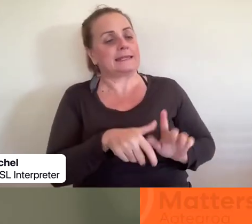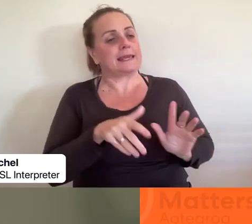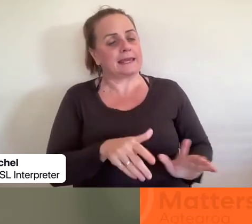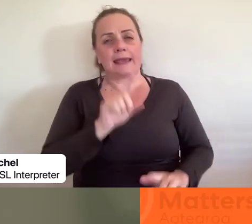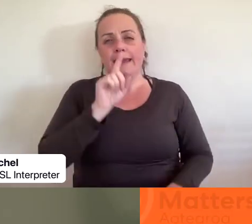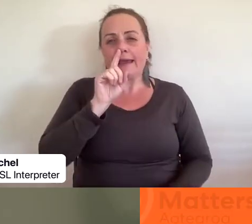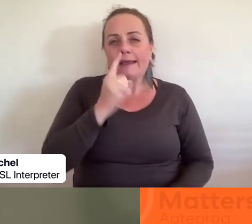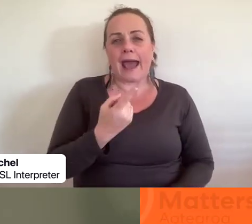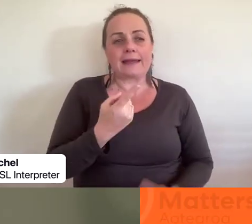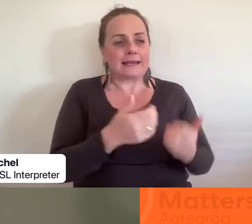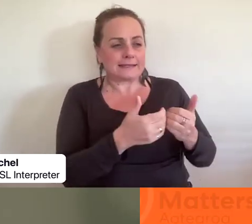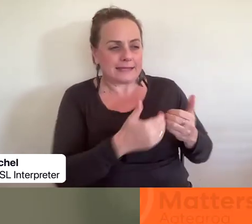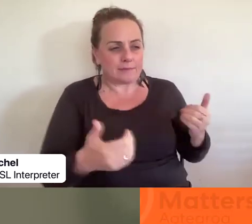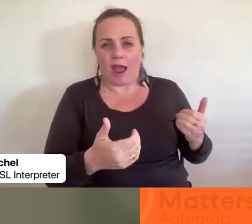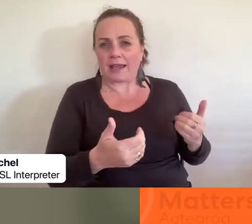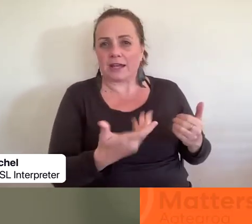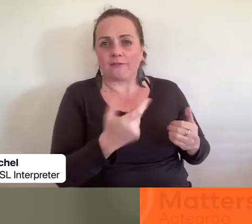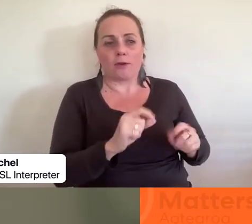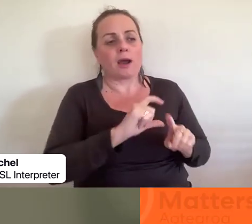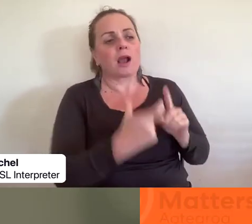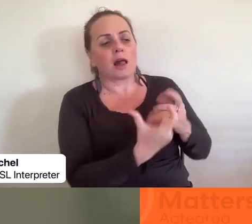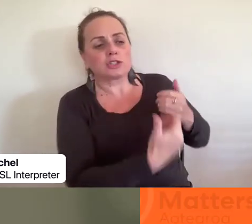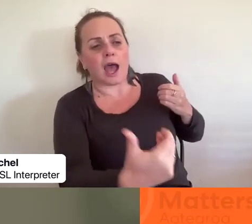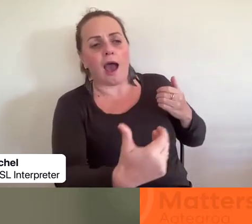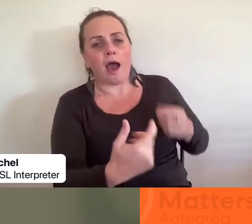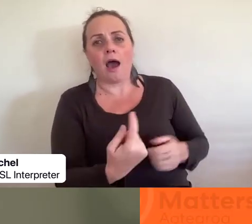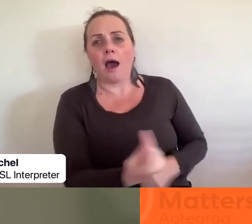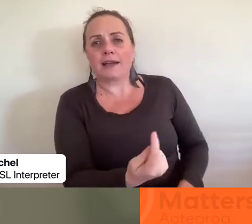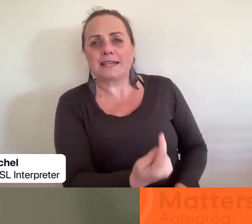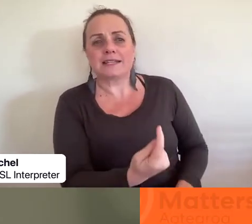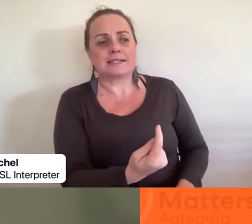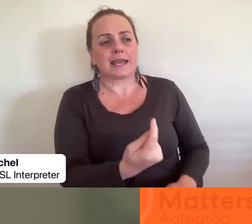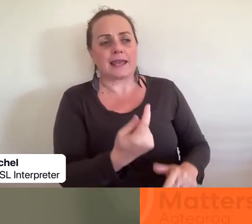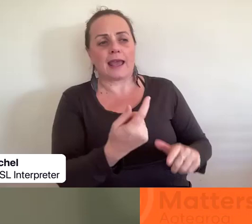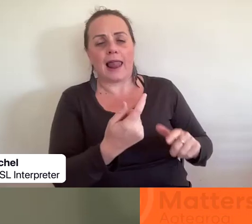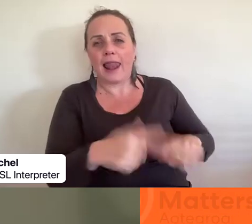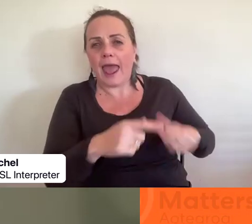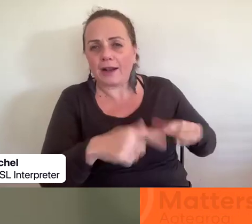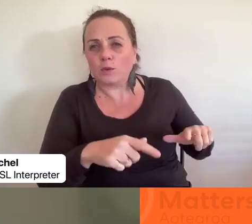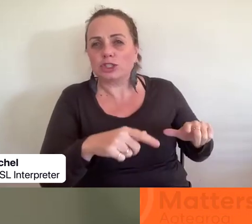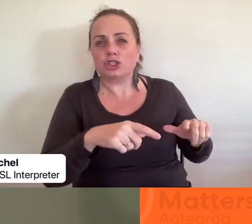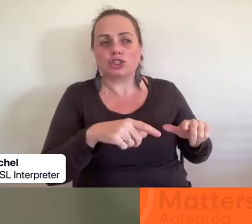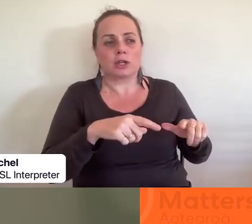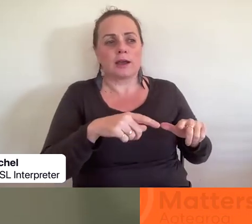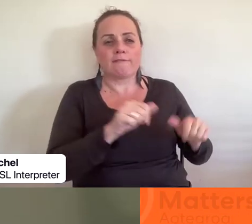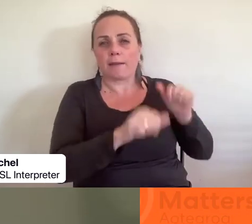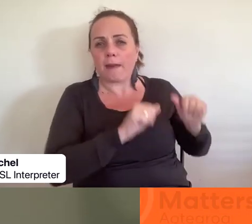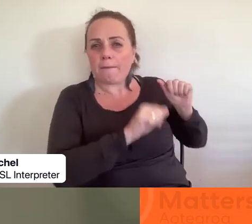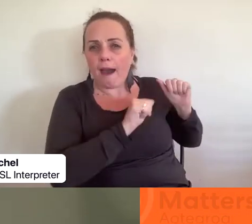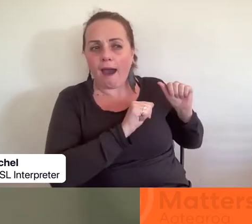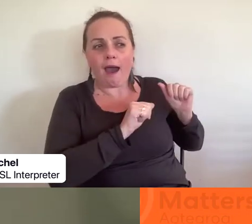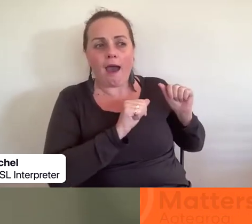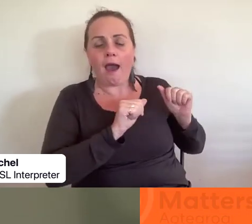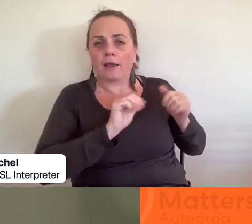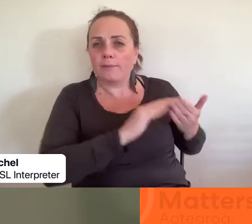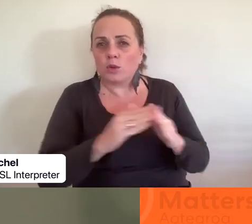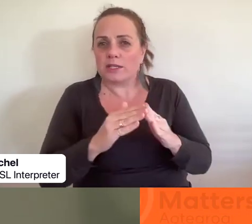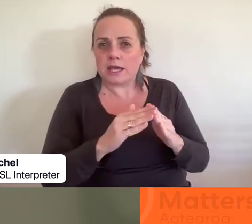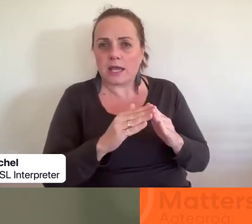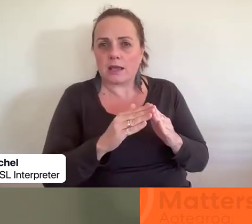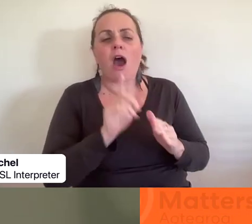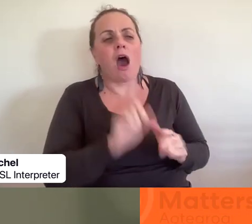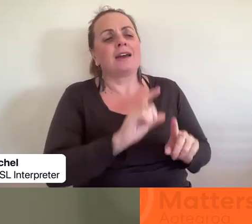separated from culture, identity, language, your whakapapa and your community. In other words,